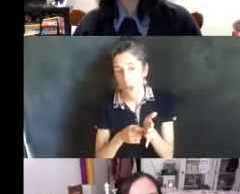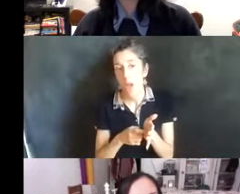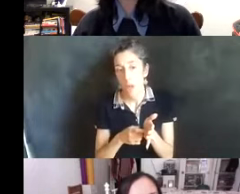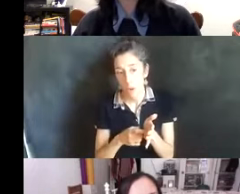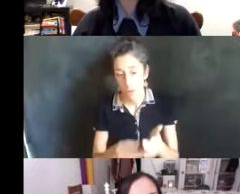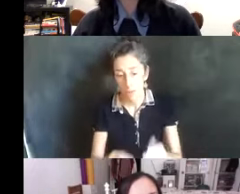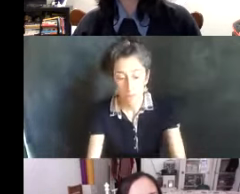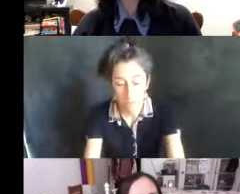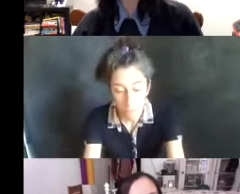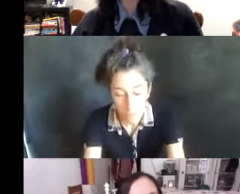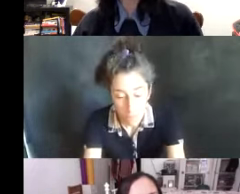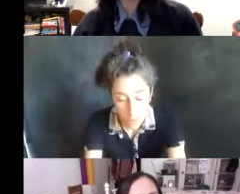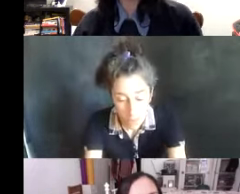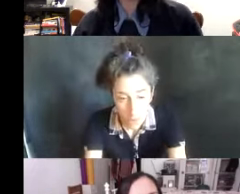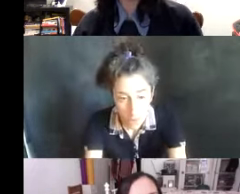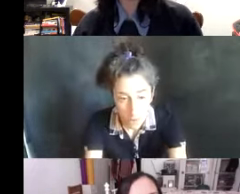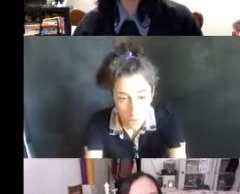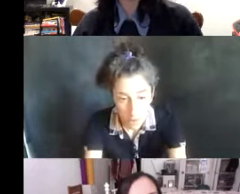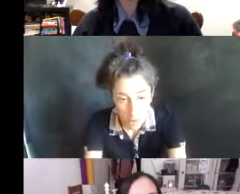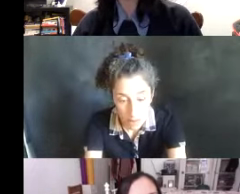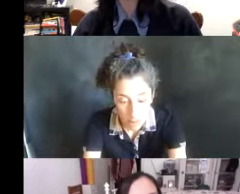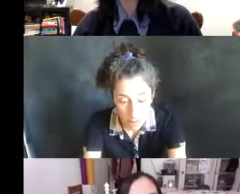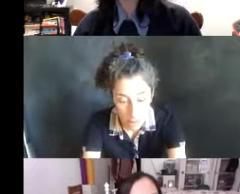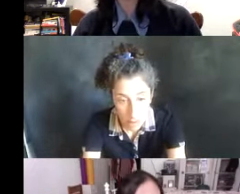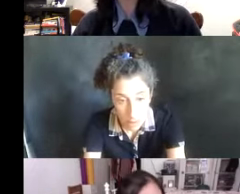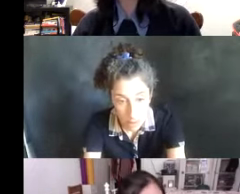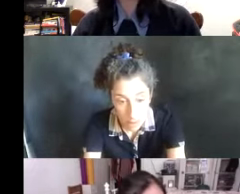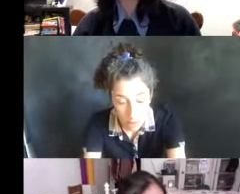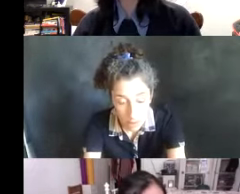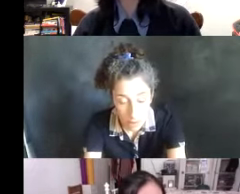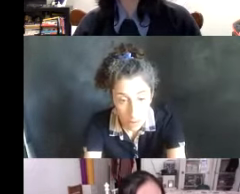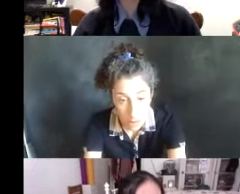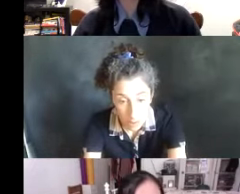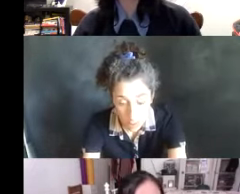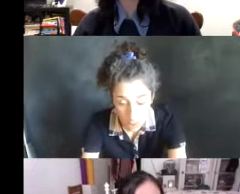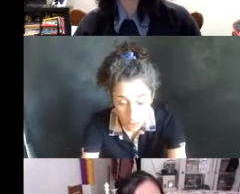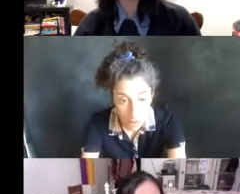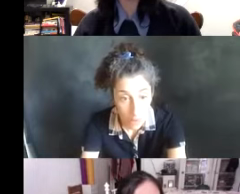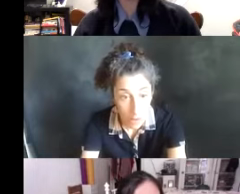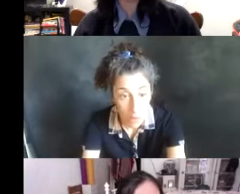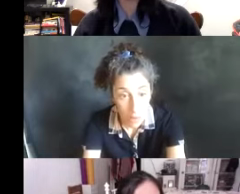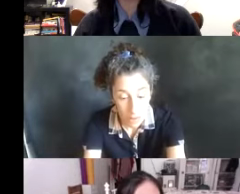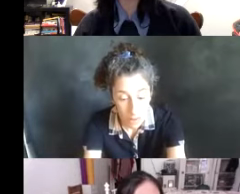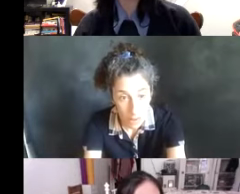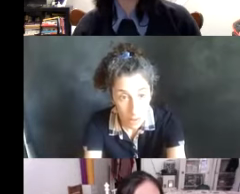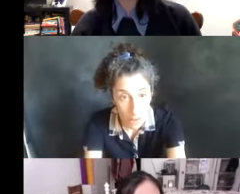that I'm also—I am also going through struggles. I do remind them of my own humanity as well and